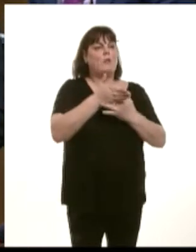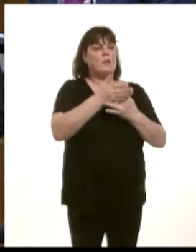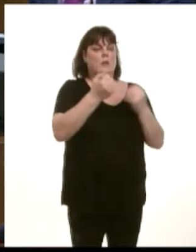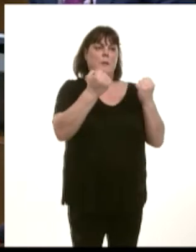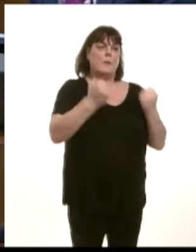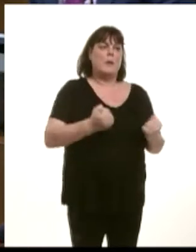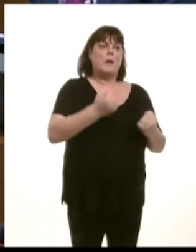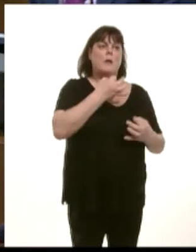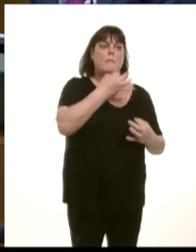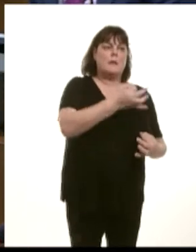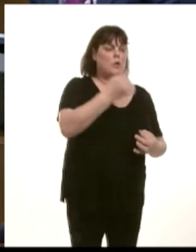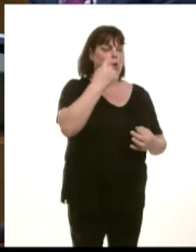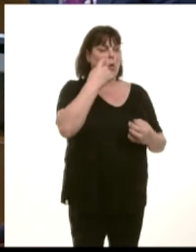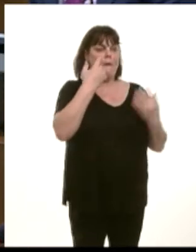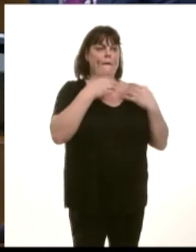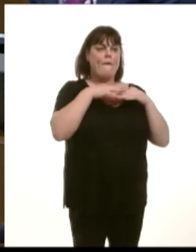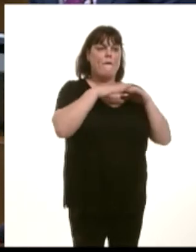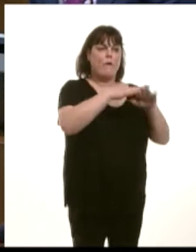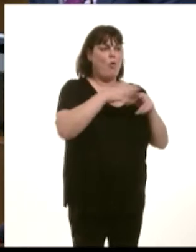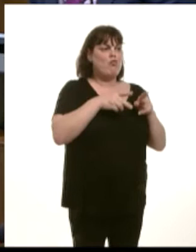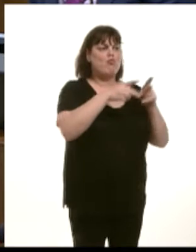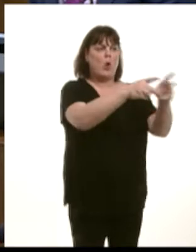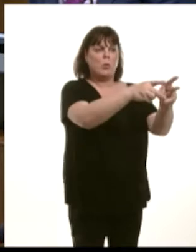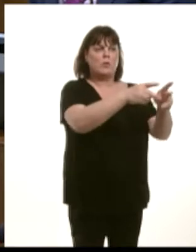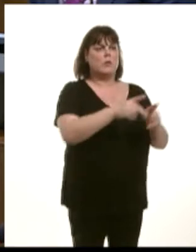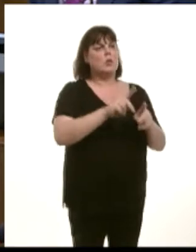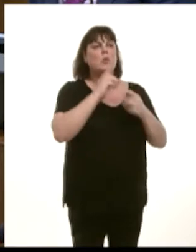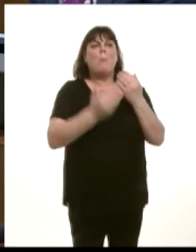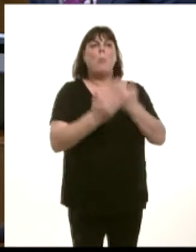road infrastructure, a commitment, of course, to modernise the rail network—working with